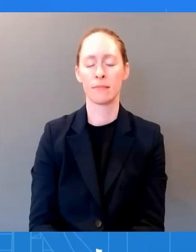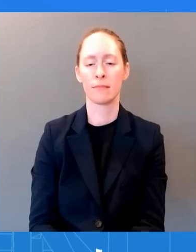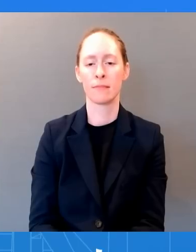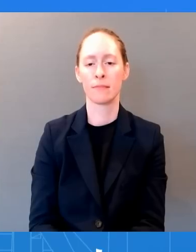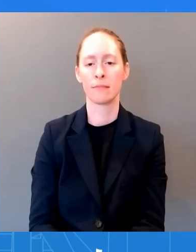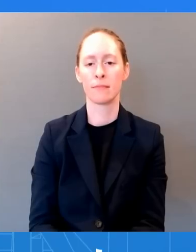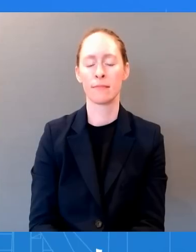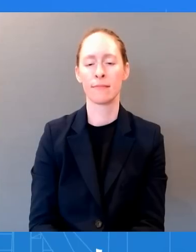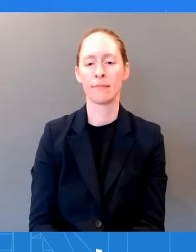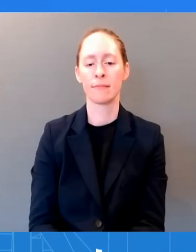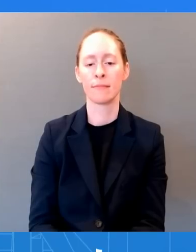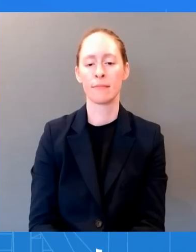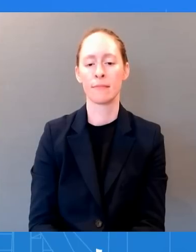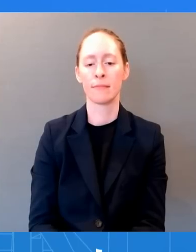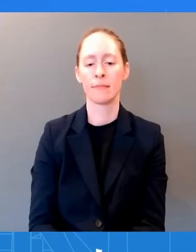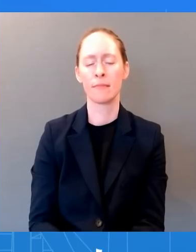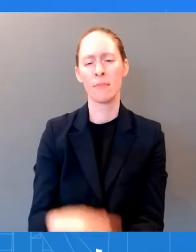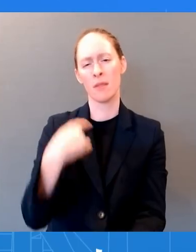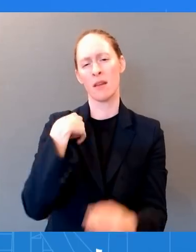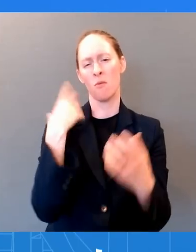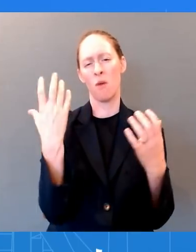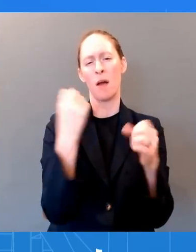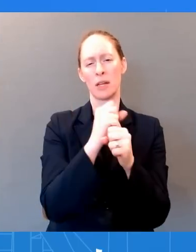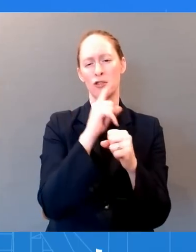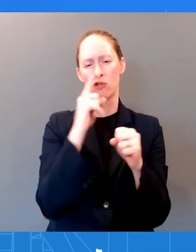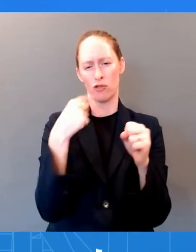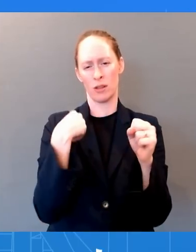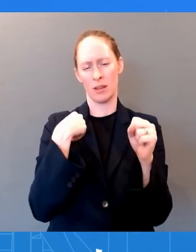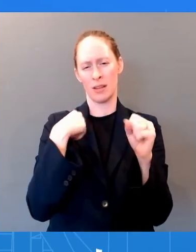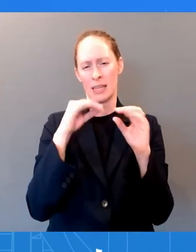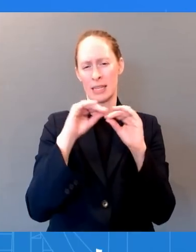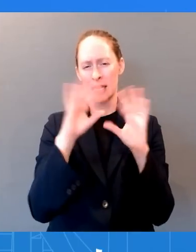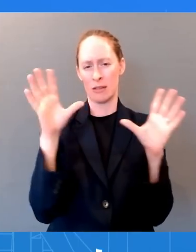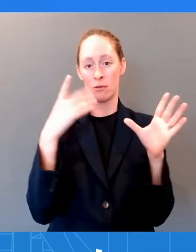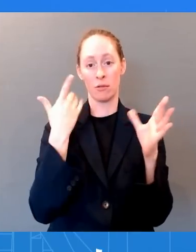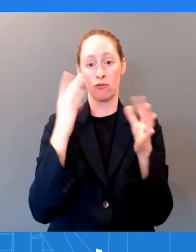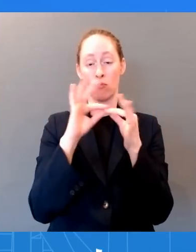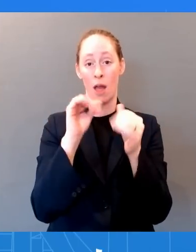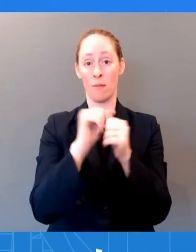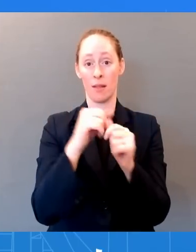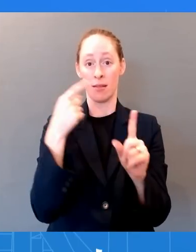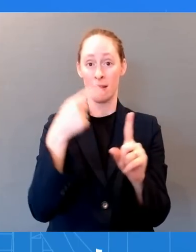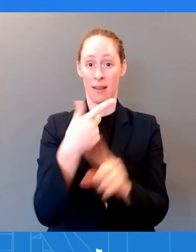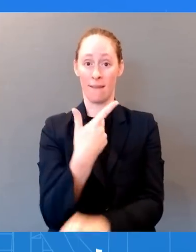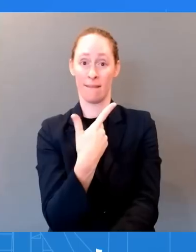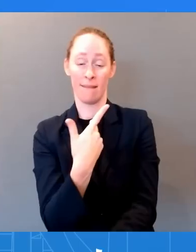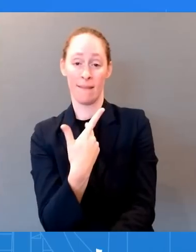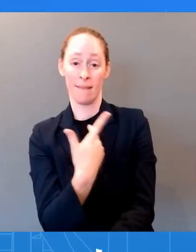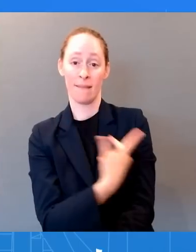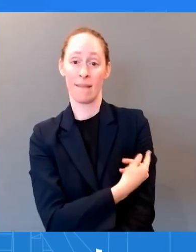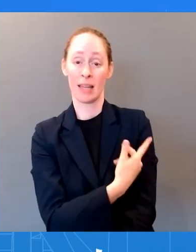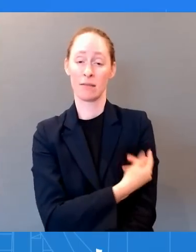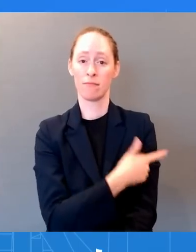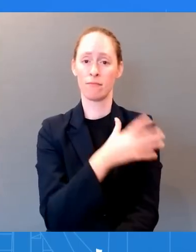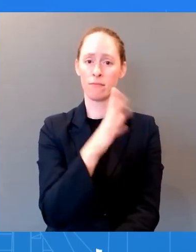These decisions about the vaccines, including when will be -- who and when will be eligible are made by FDA and CDC.